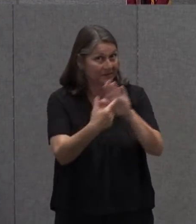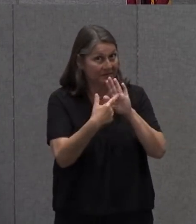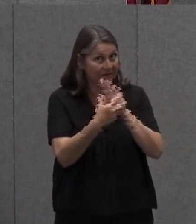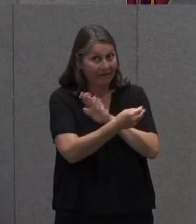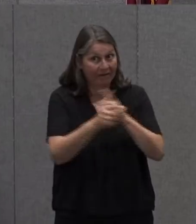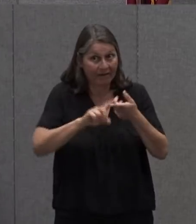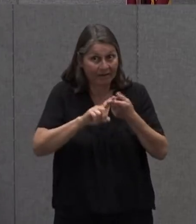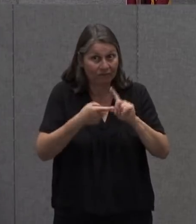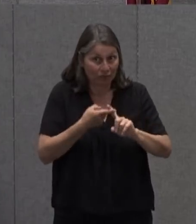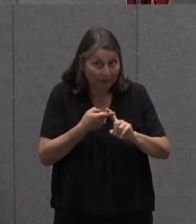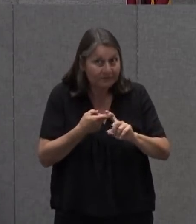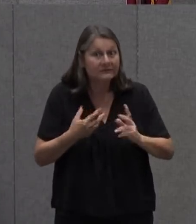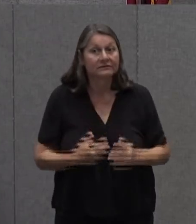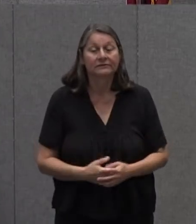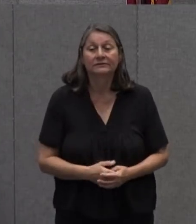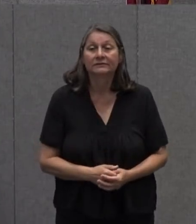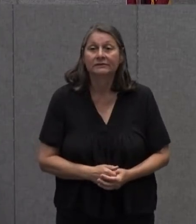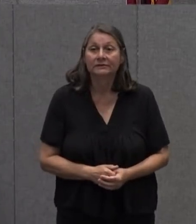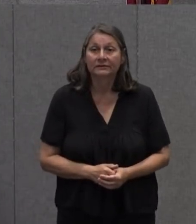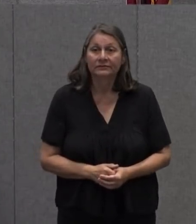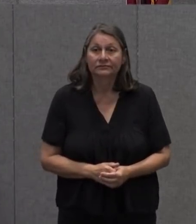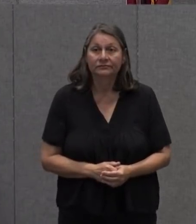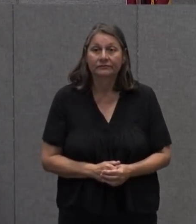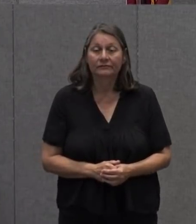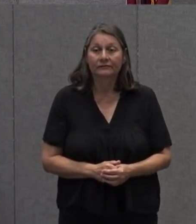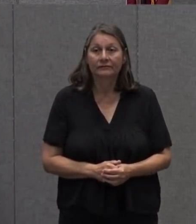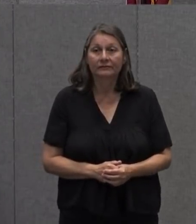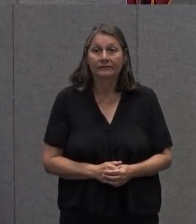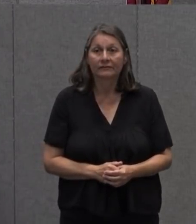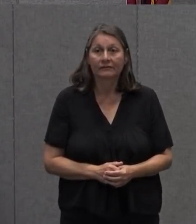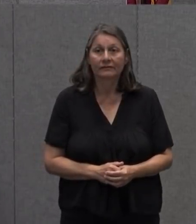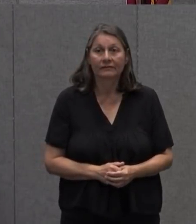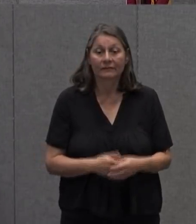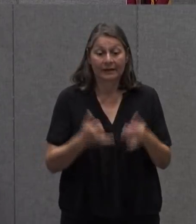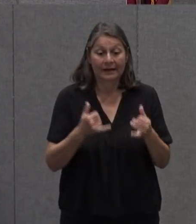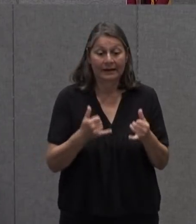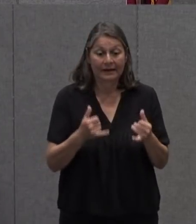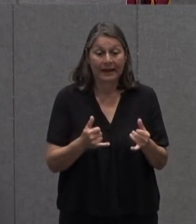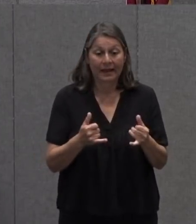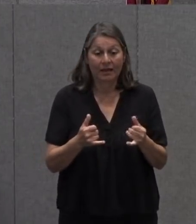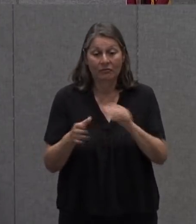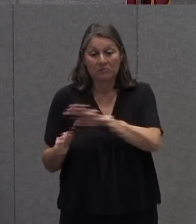when you get back together. We are going to move on now to our fun Friday.